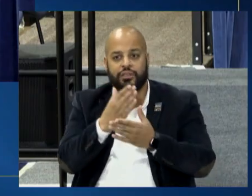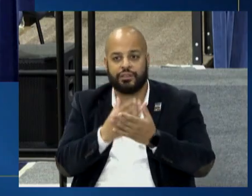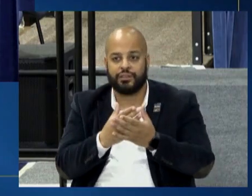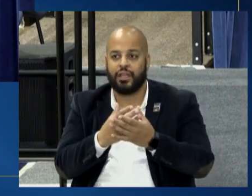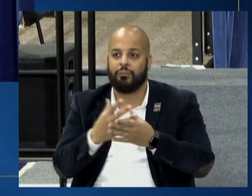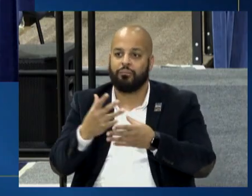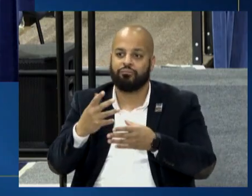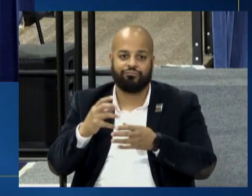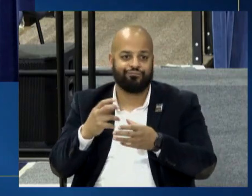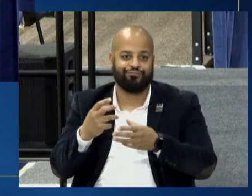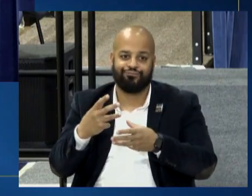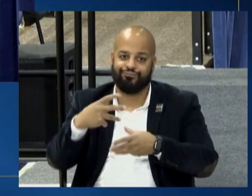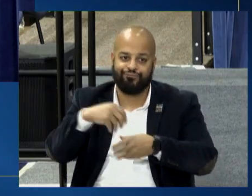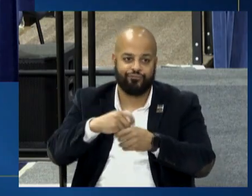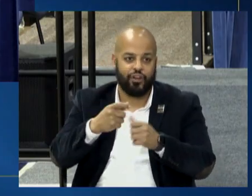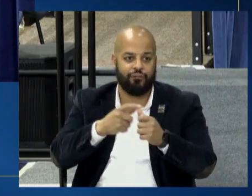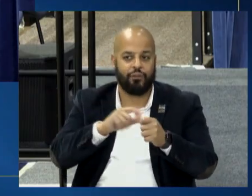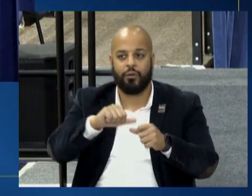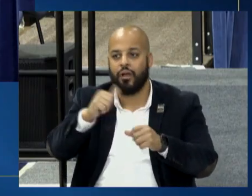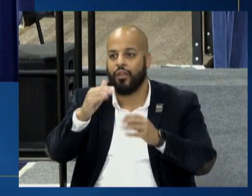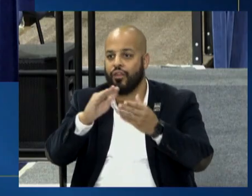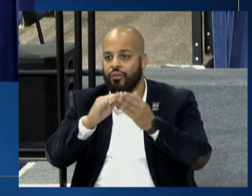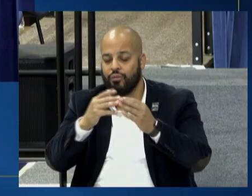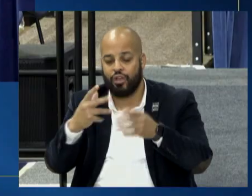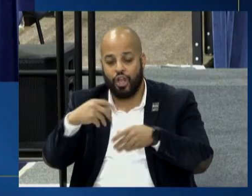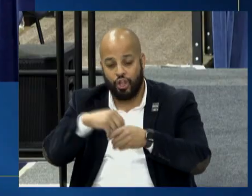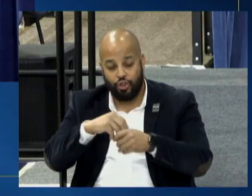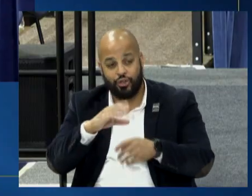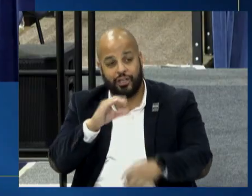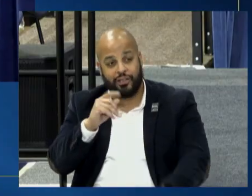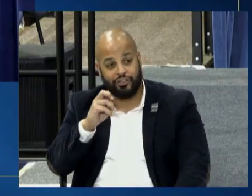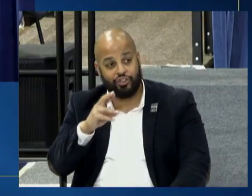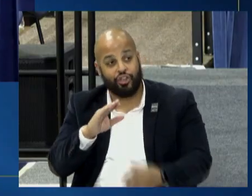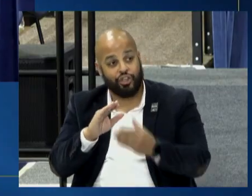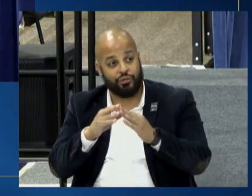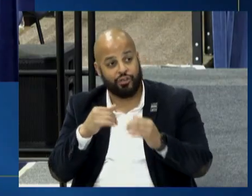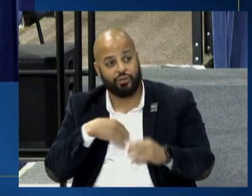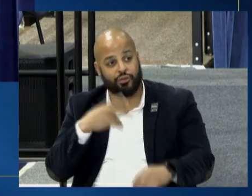including the cancer community. Accelerating clinical trials is looking at opportunities to